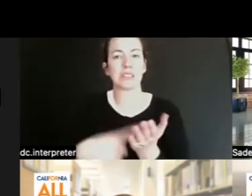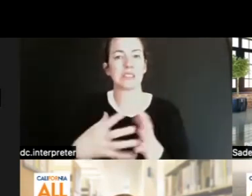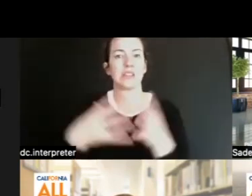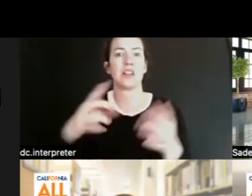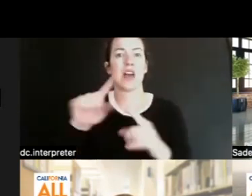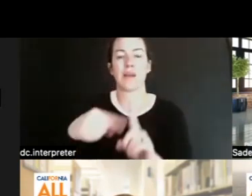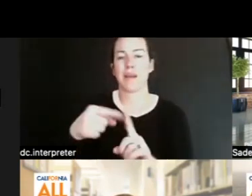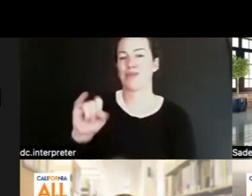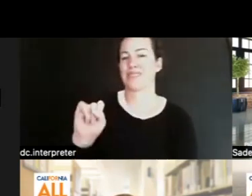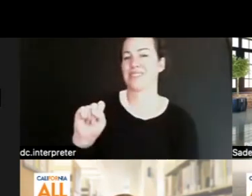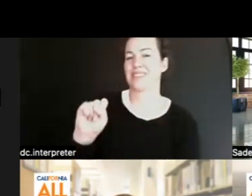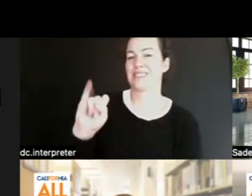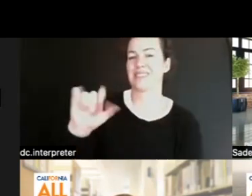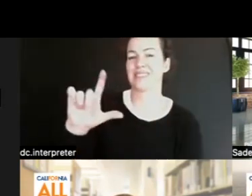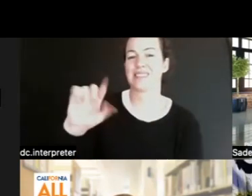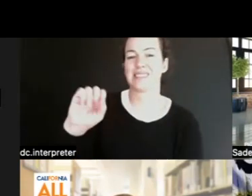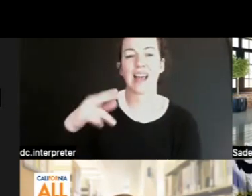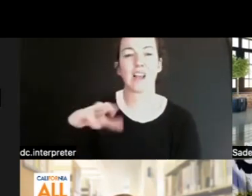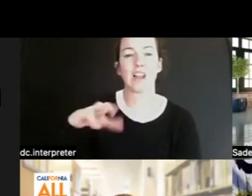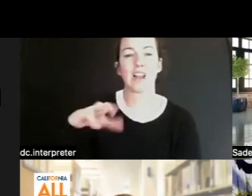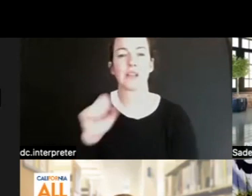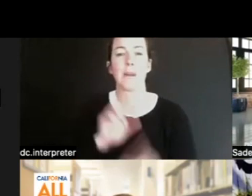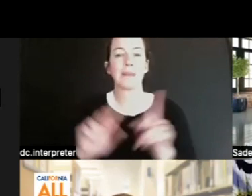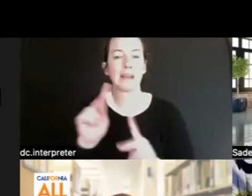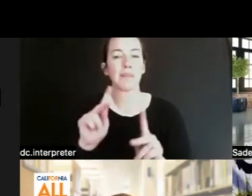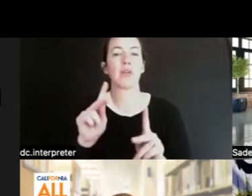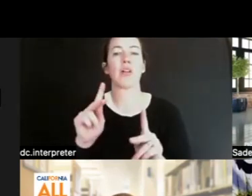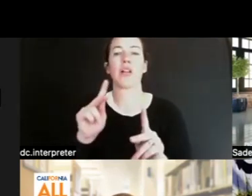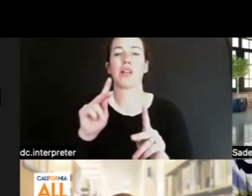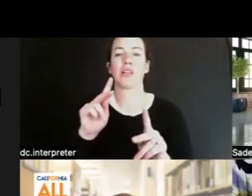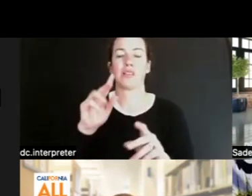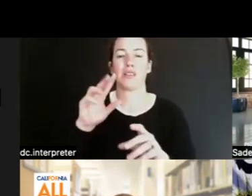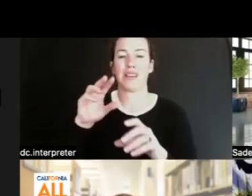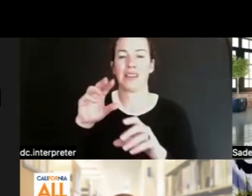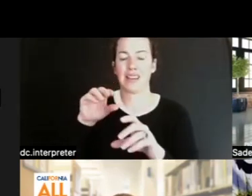And people and organizations, people. What have you working in silos? How do you break those down,